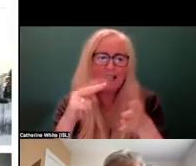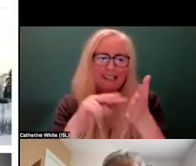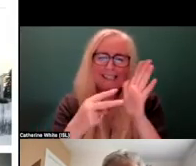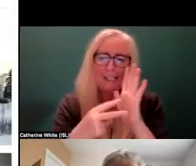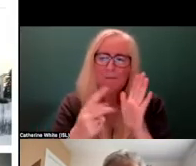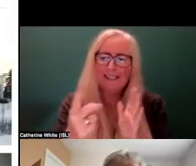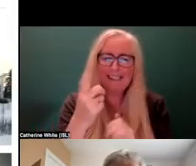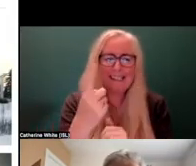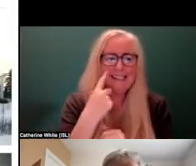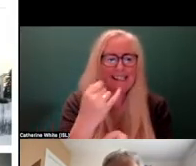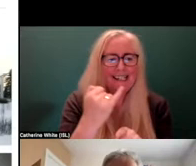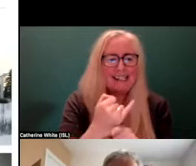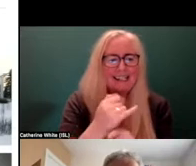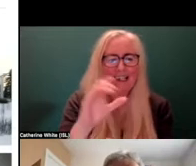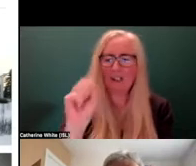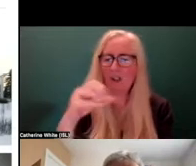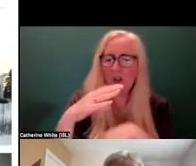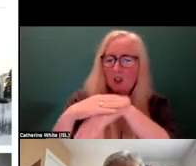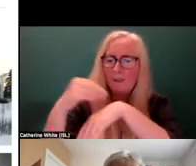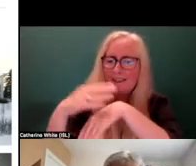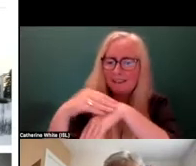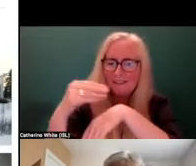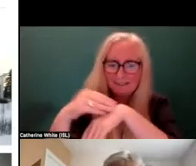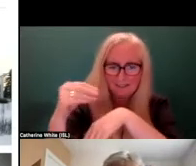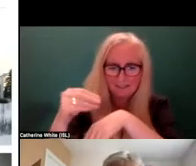This is a scheme that we saw in Ros Anders Gard in Sweden,